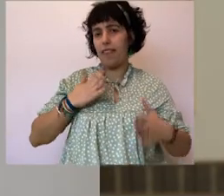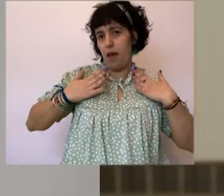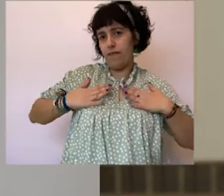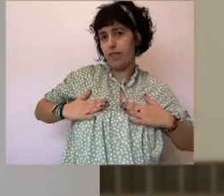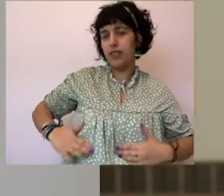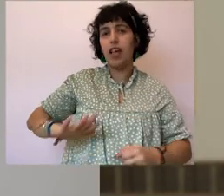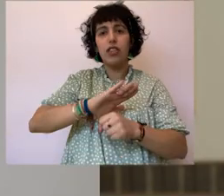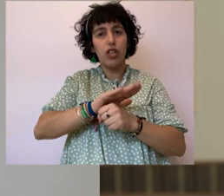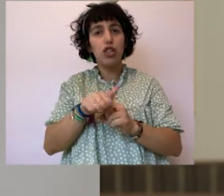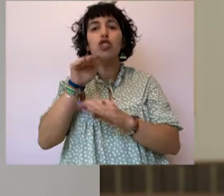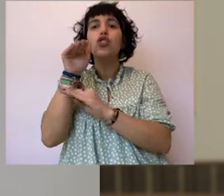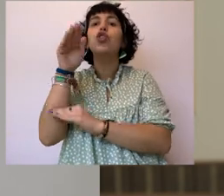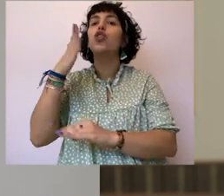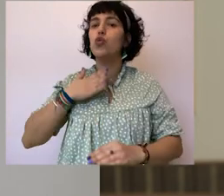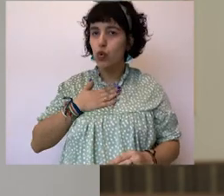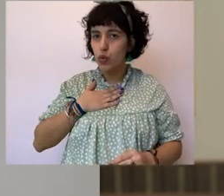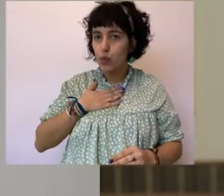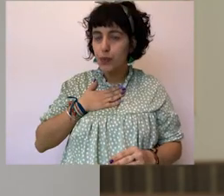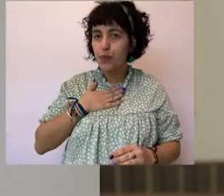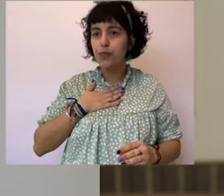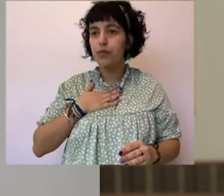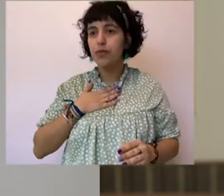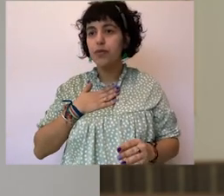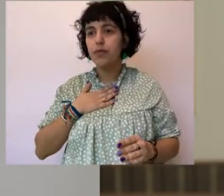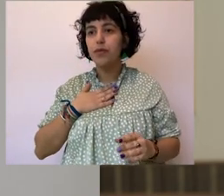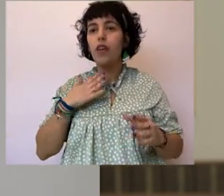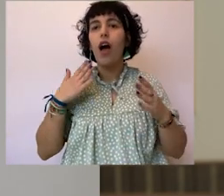I am being harassed. I cannot say I am being physically abused.